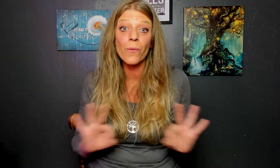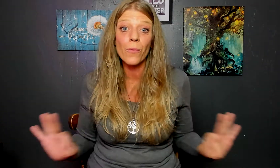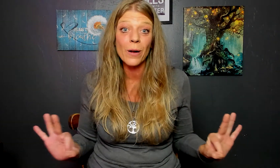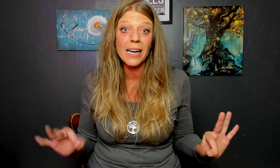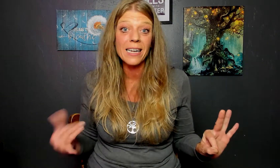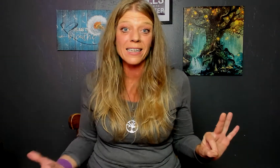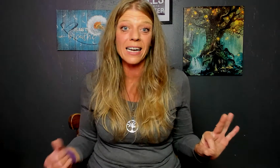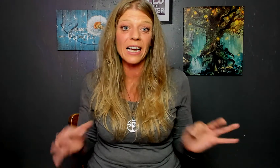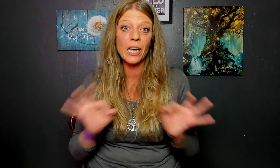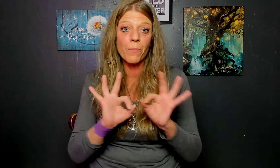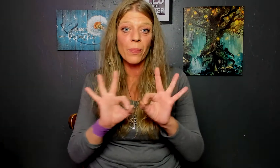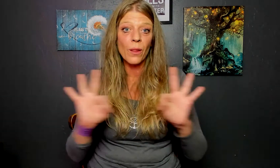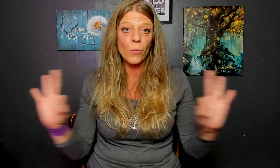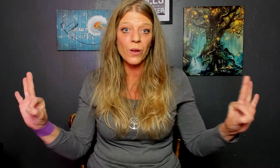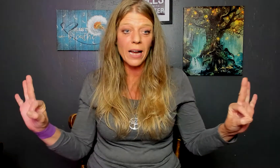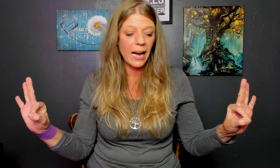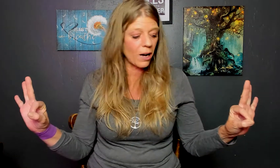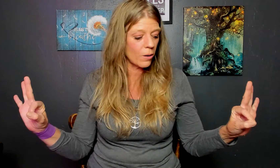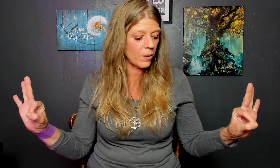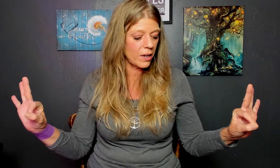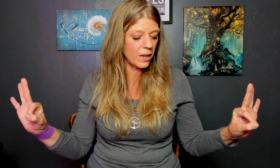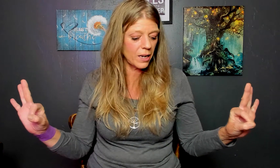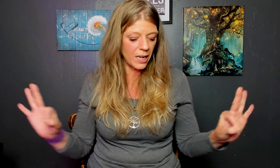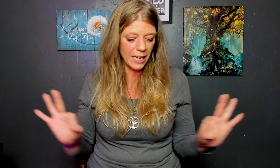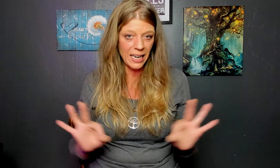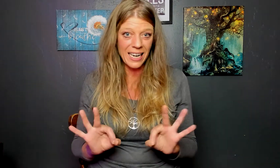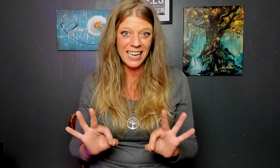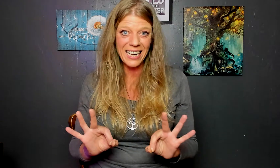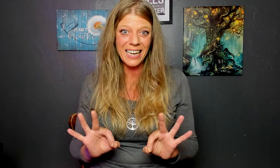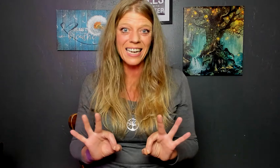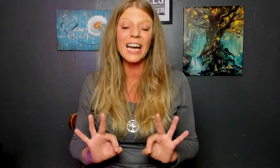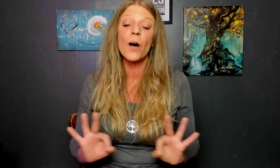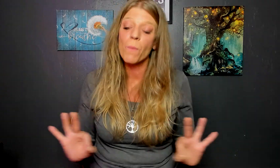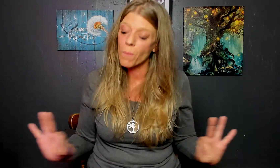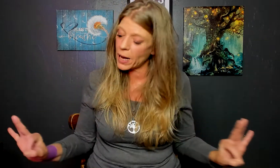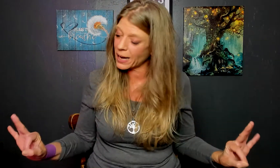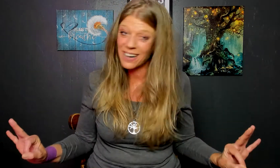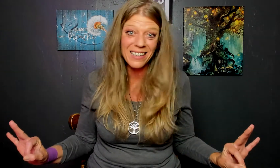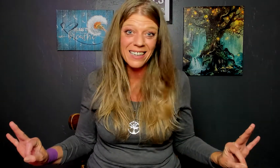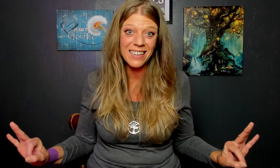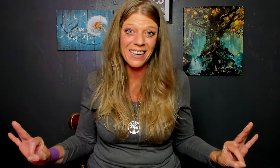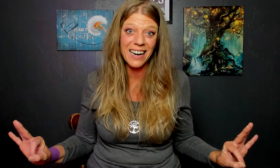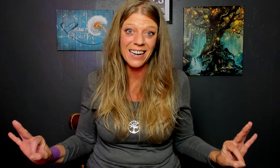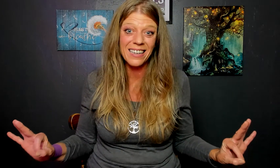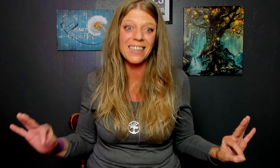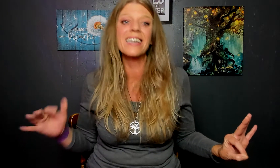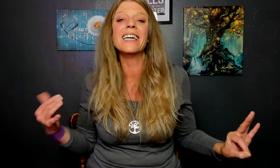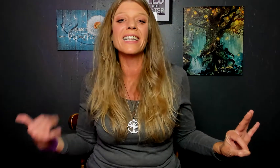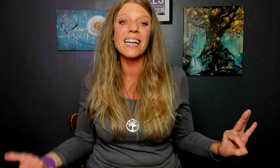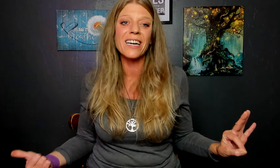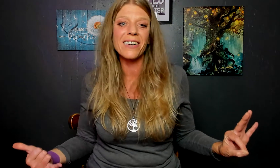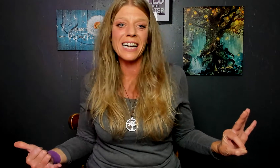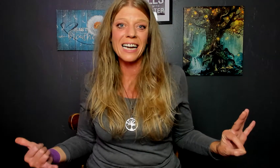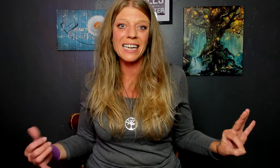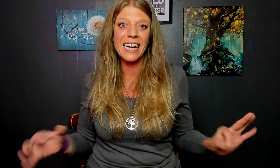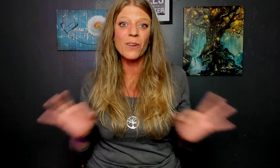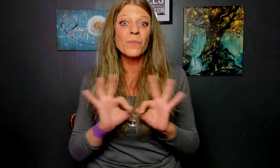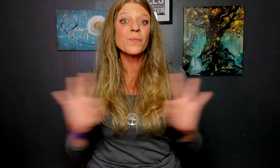FREEZING. Out, in, and back out to the sides, then your -ING ending.